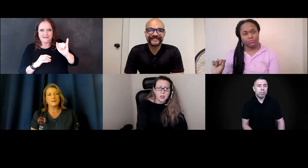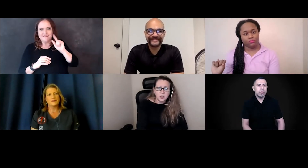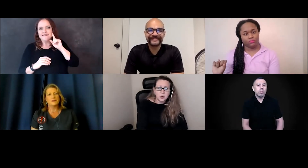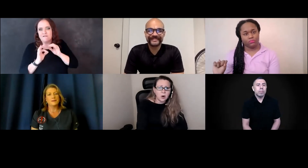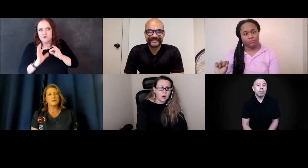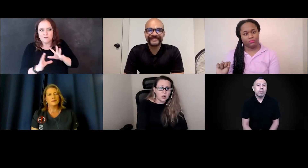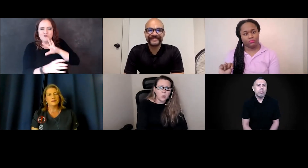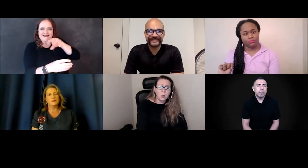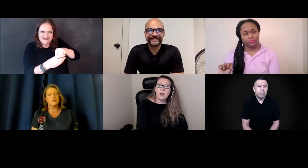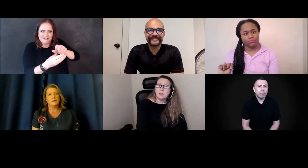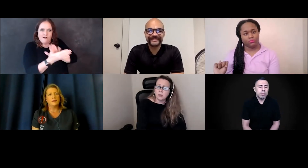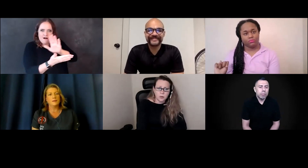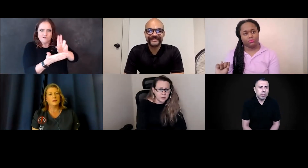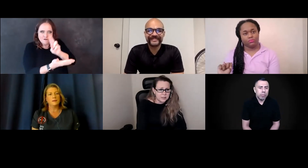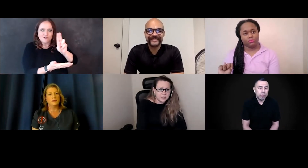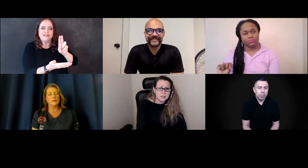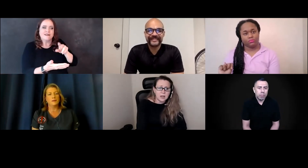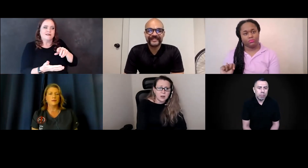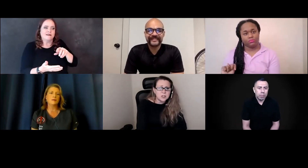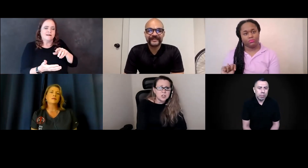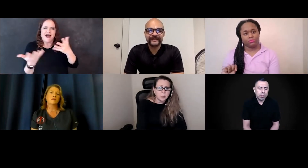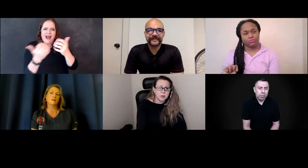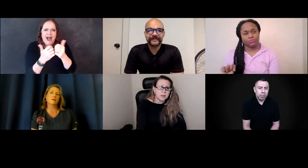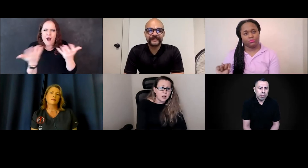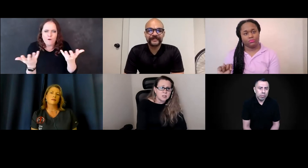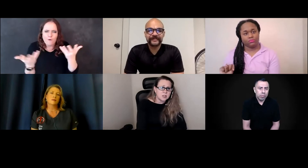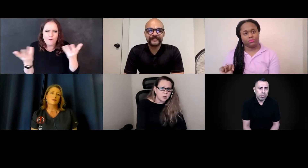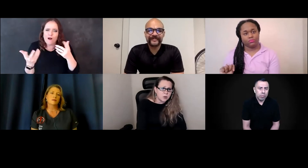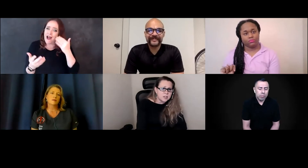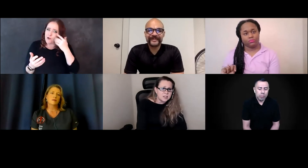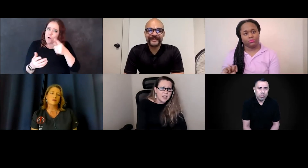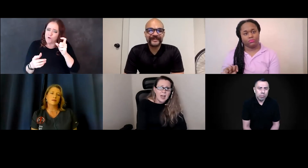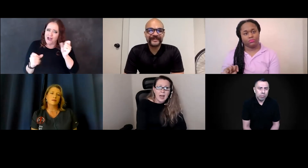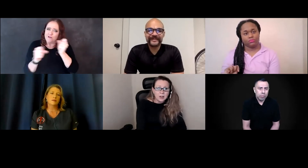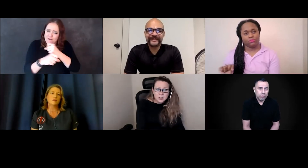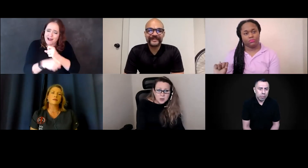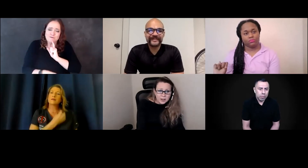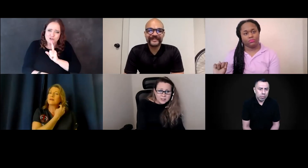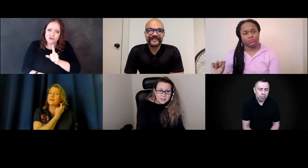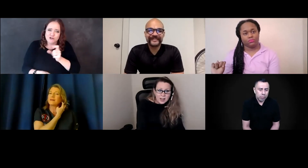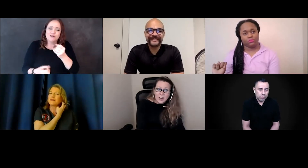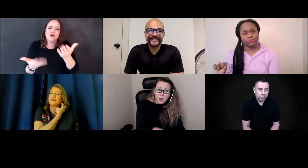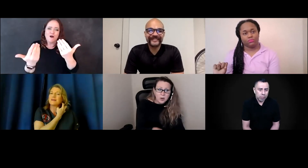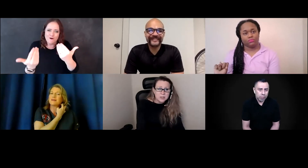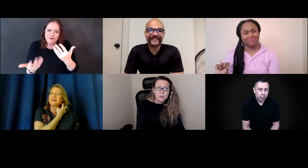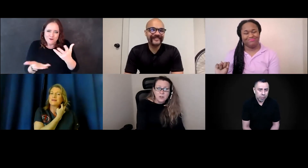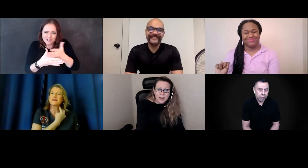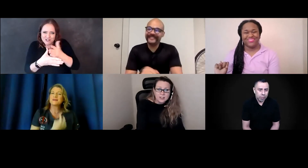You all are well known for placing deaf interpreters at colleges and universities. How did you do it? I know there was a fight.